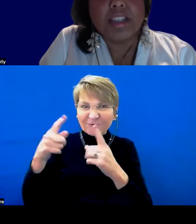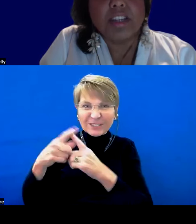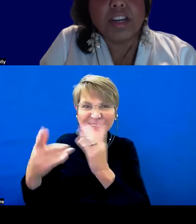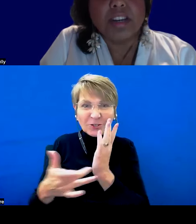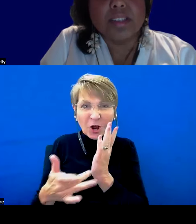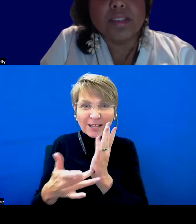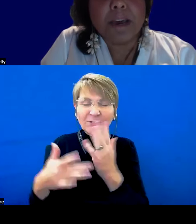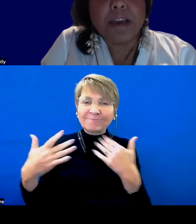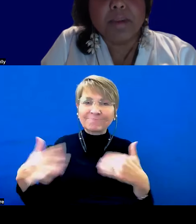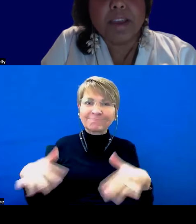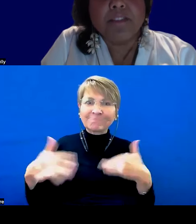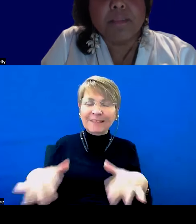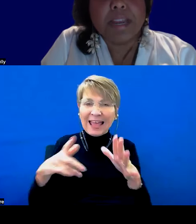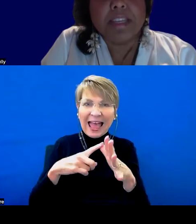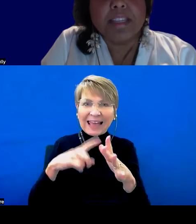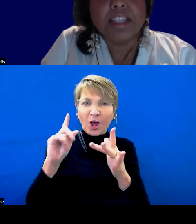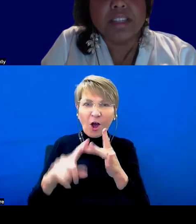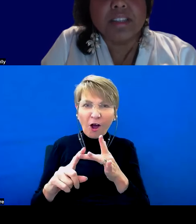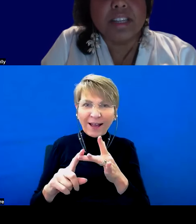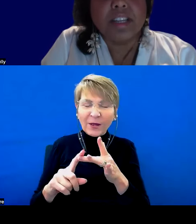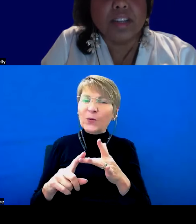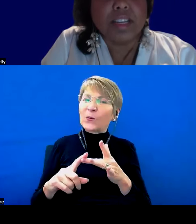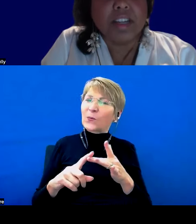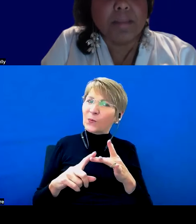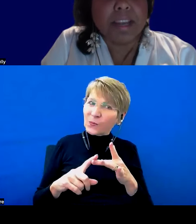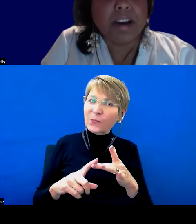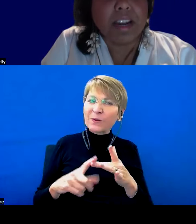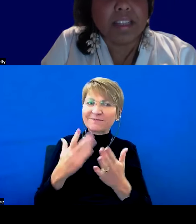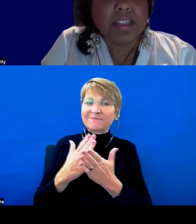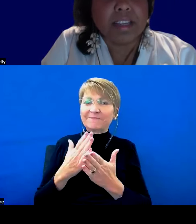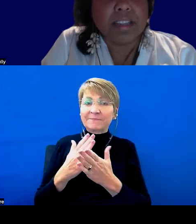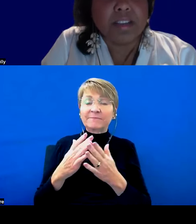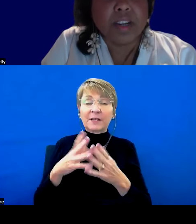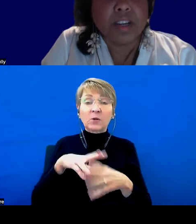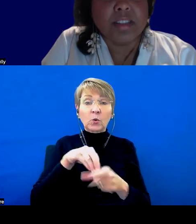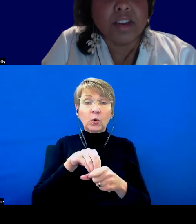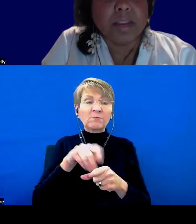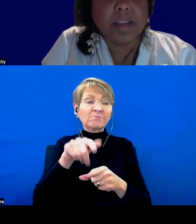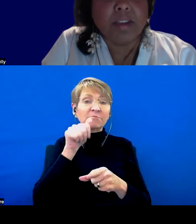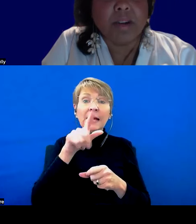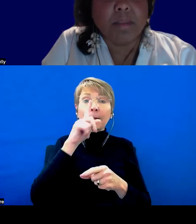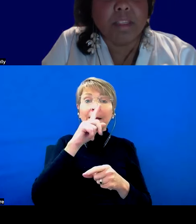diagnosis pathway for many conditions including diabetic eye disease, known as diabetic retinopathy.